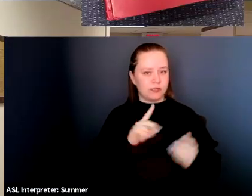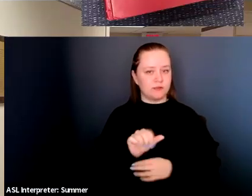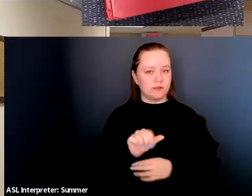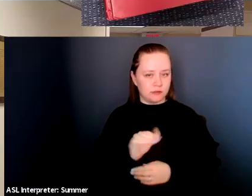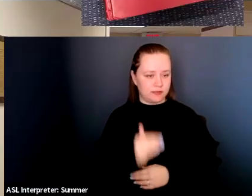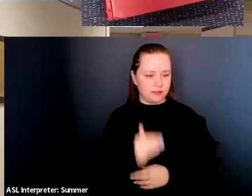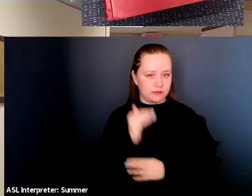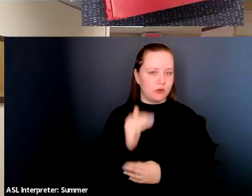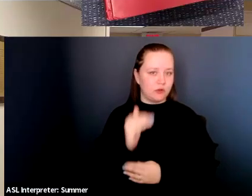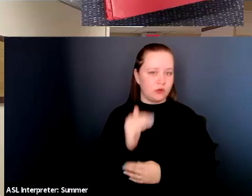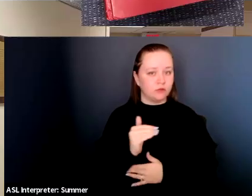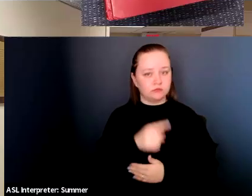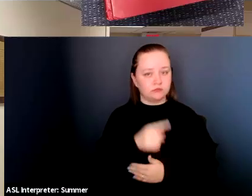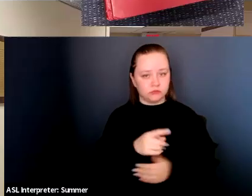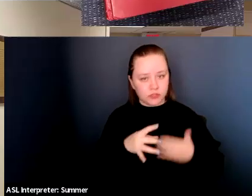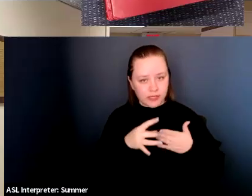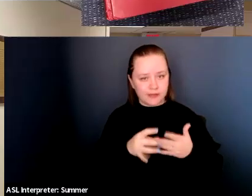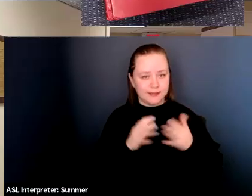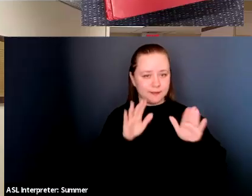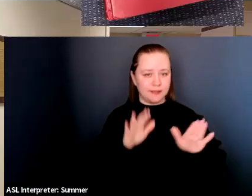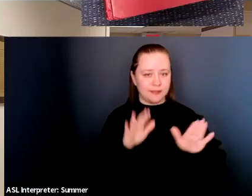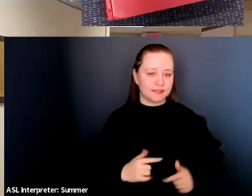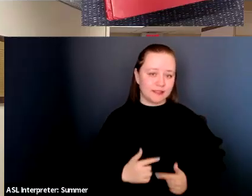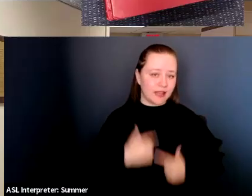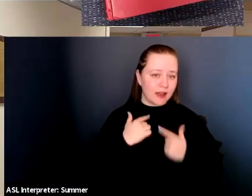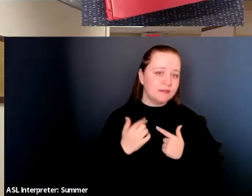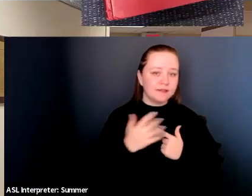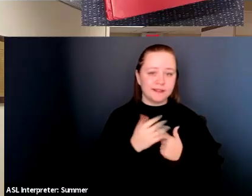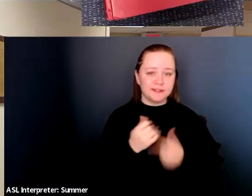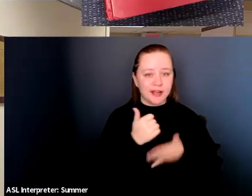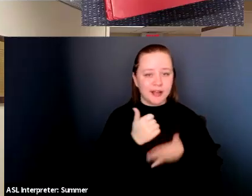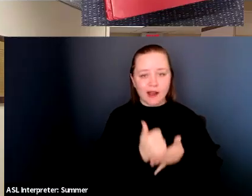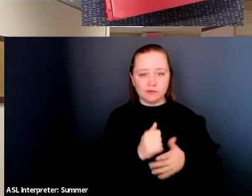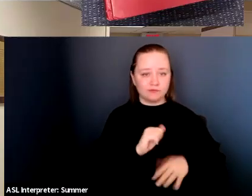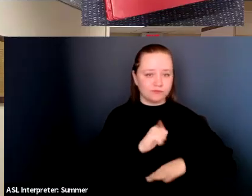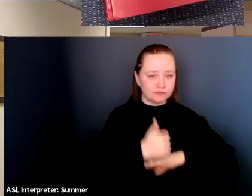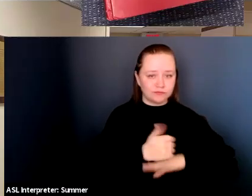I work with a number of talented individuals in the medical and nursing fields that make